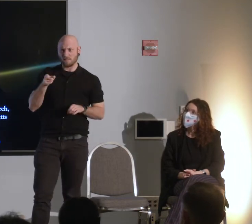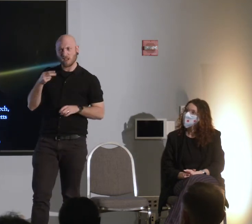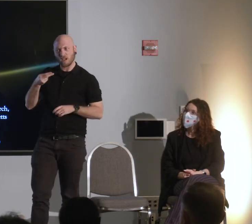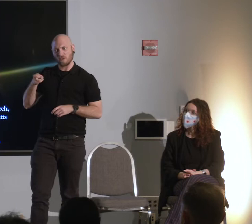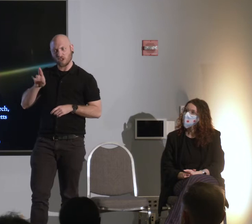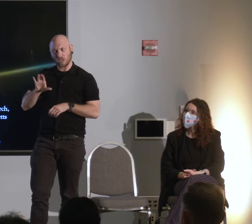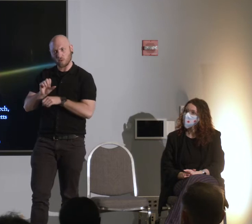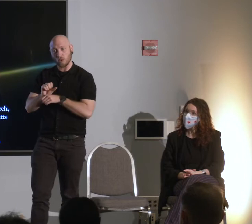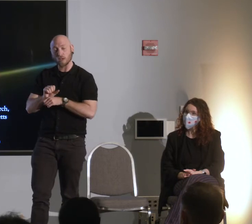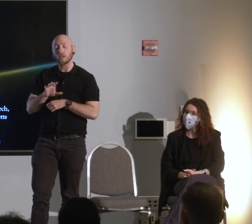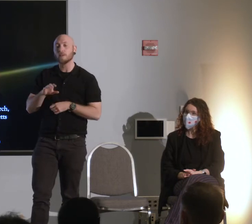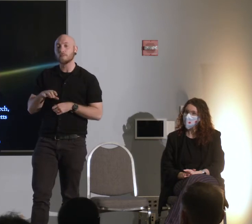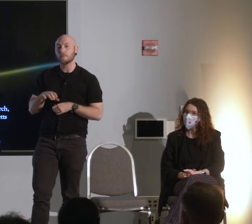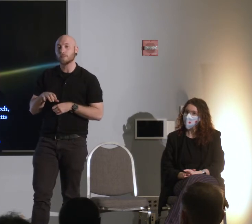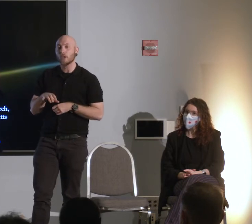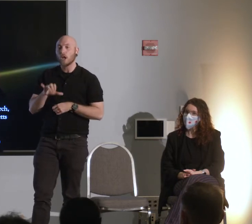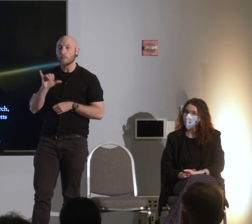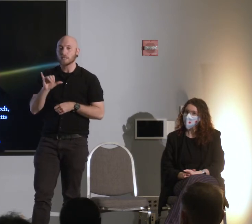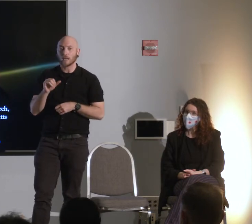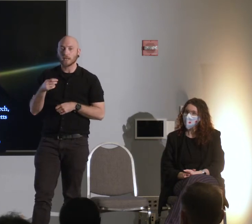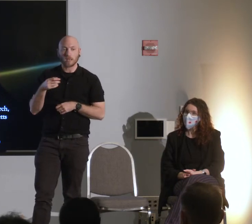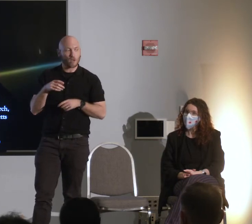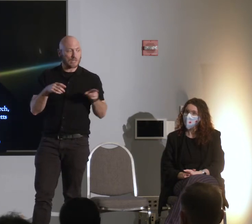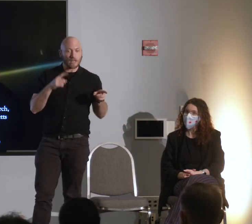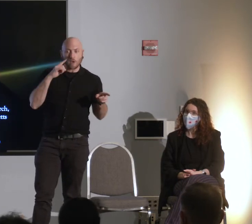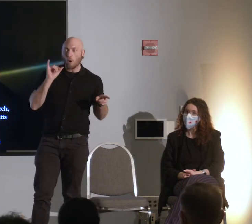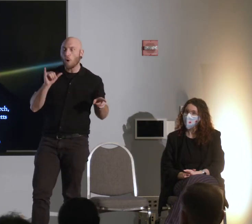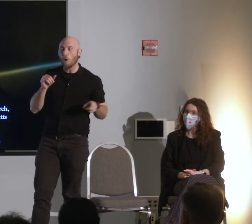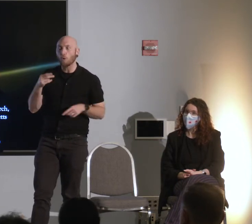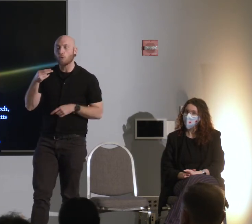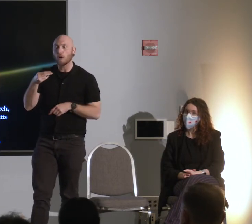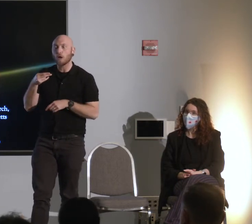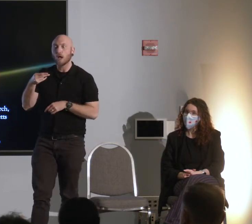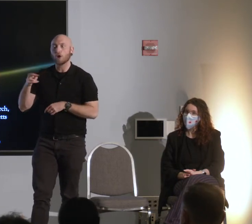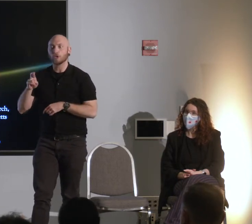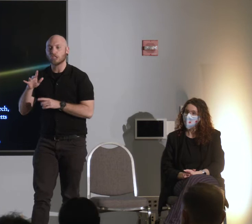Sullivan observed by the mighty Richardson. Nor was Sullivan the only Chicagoan